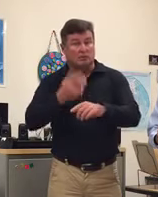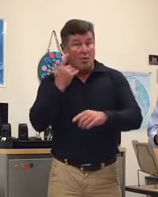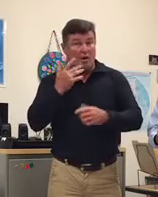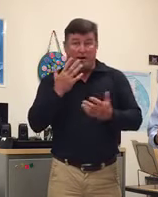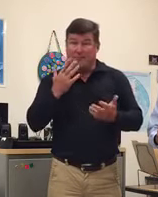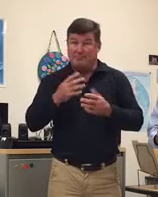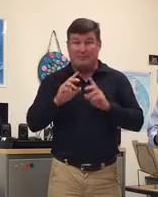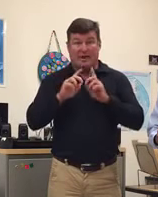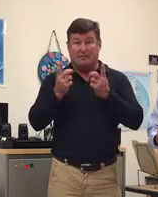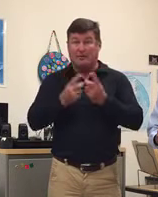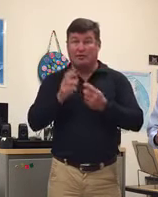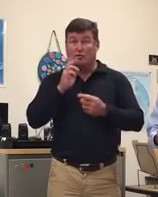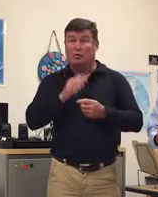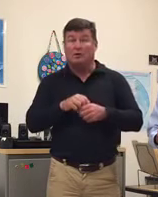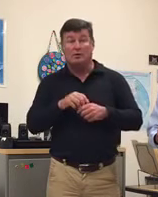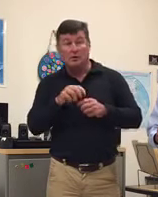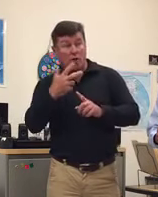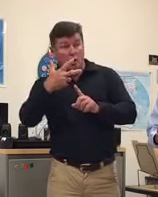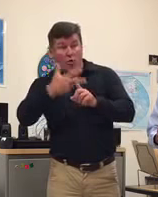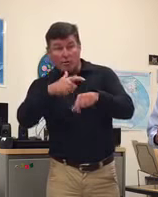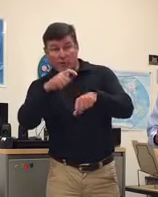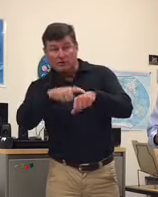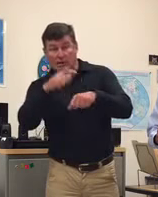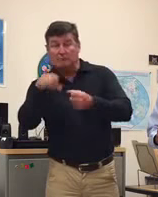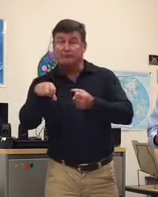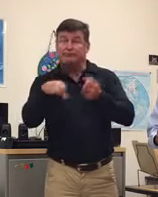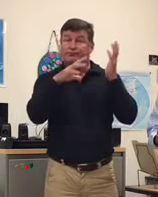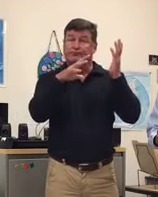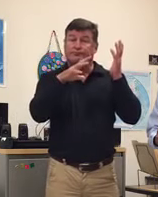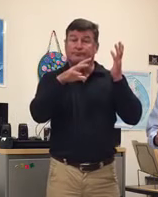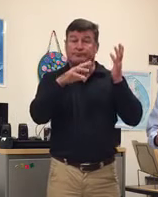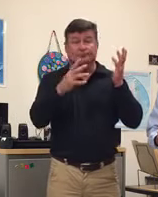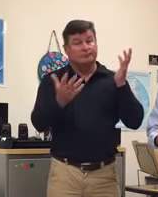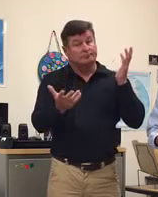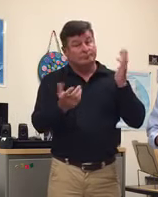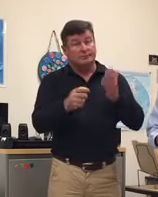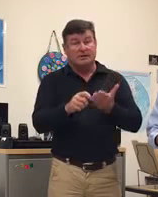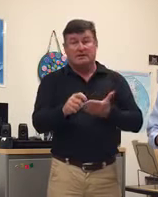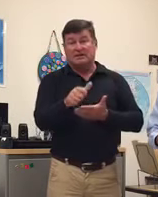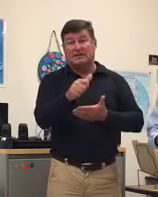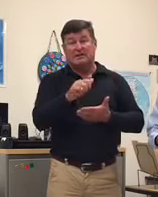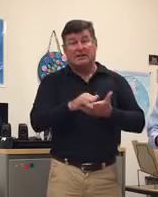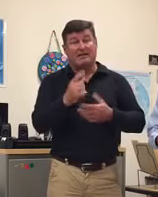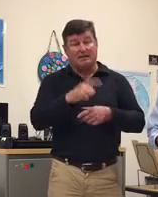Because if you do, there is a chance that the district will delete the recording from that day.